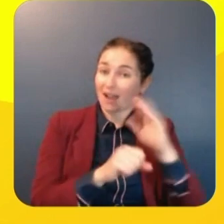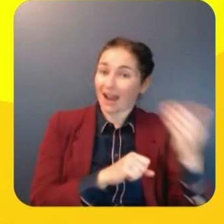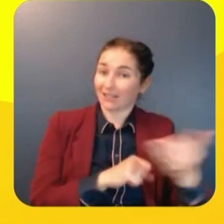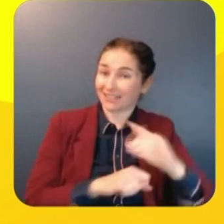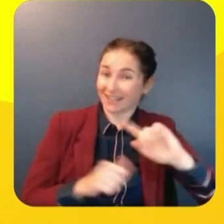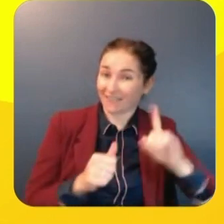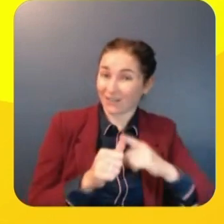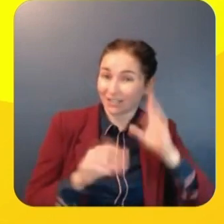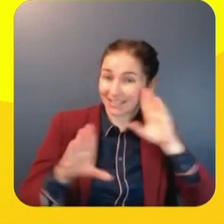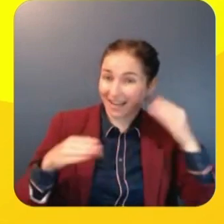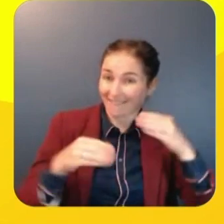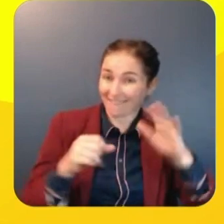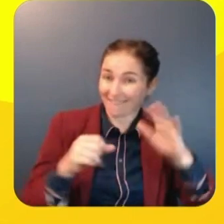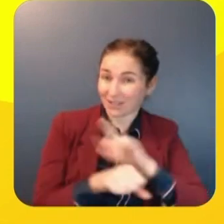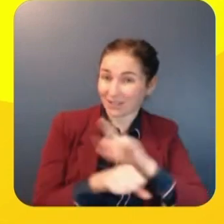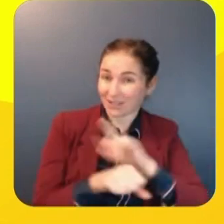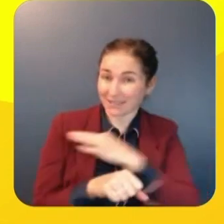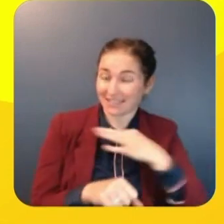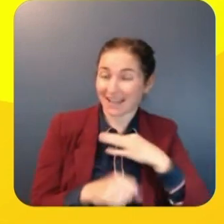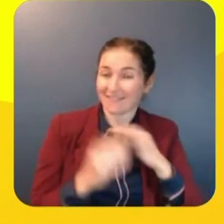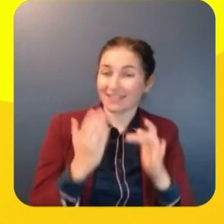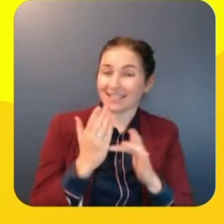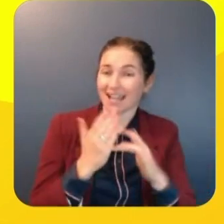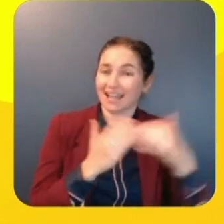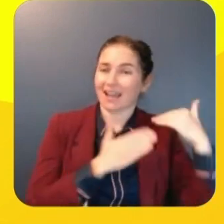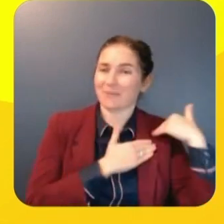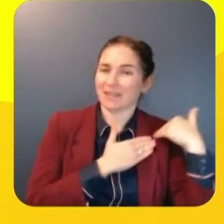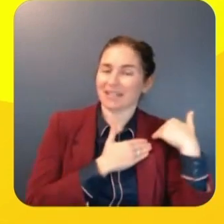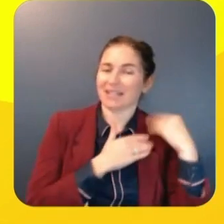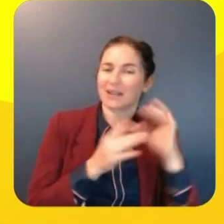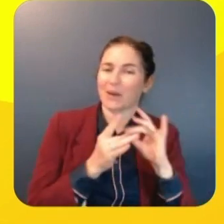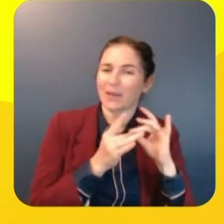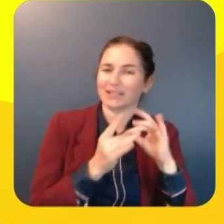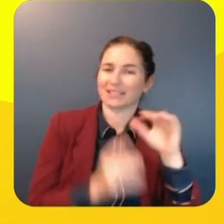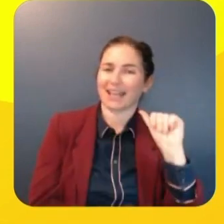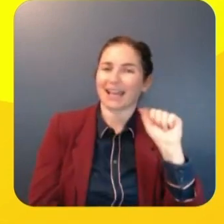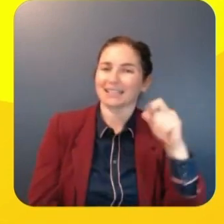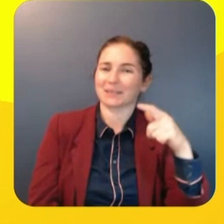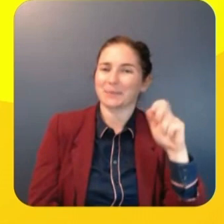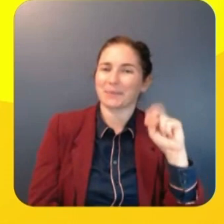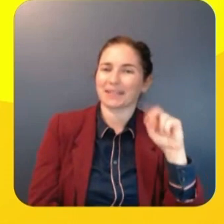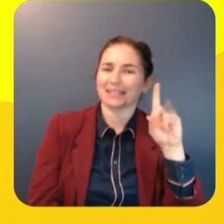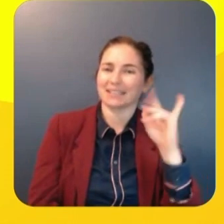member at the Tech Accountability Coalition at Aspen Digital, a policy program of the Aspen Institute.